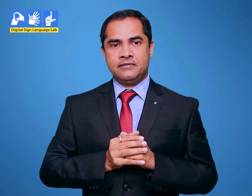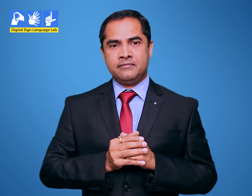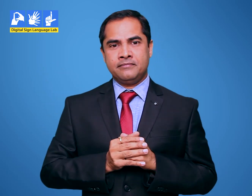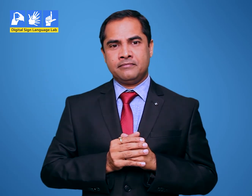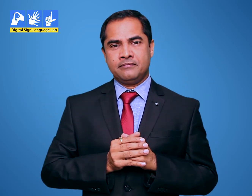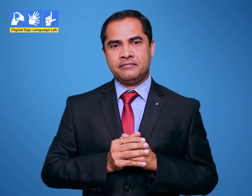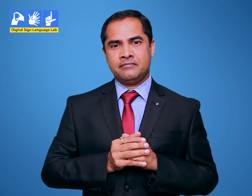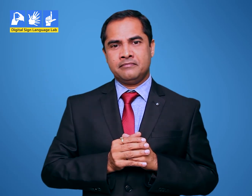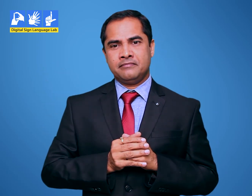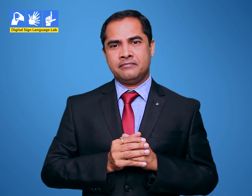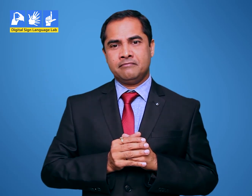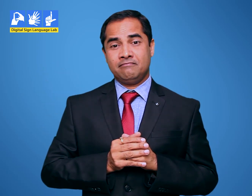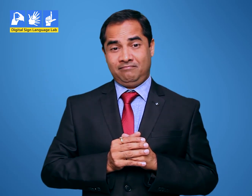people.